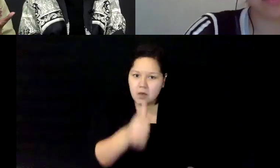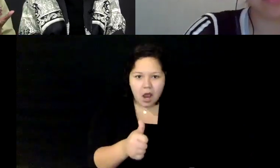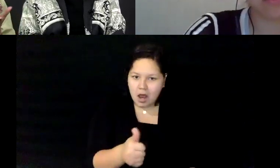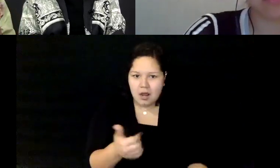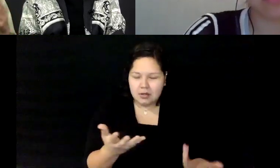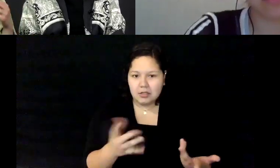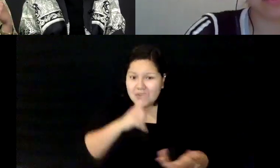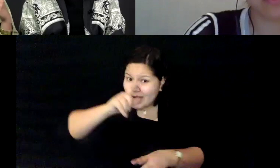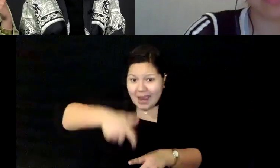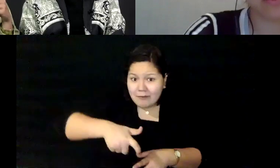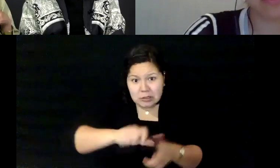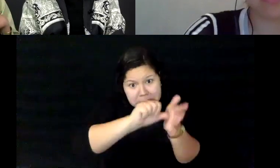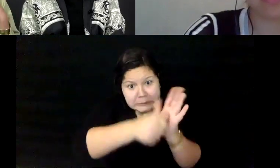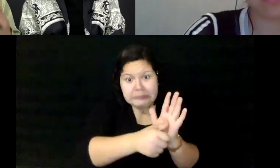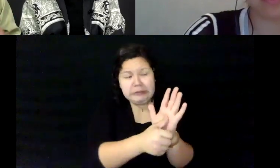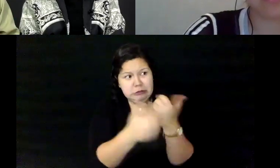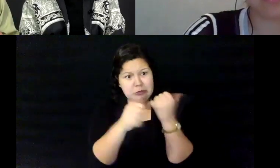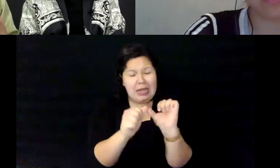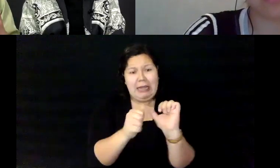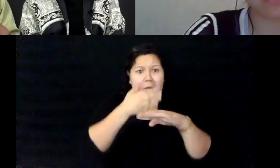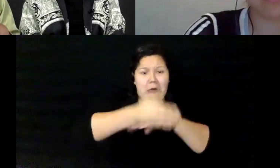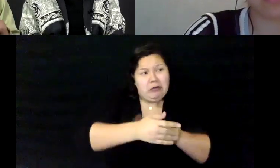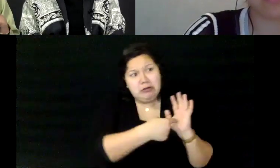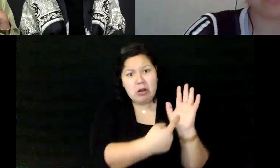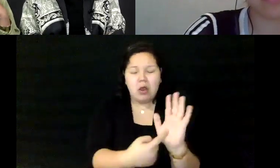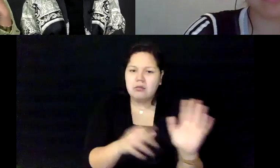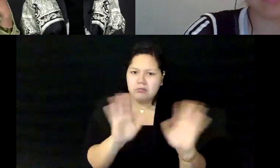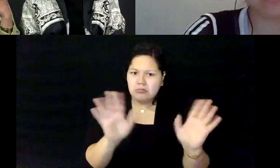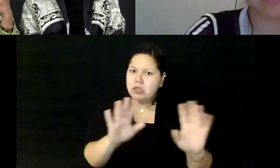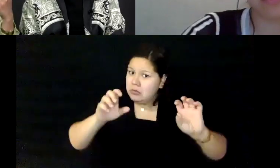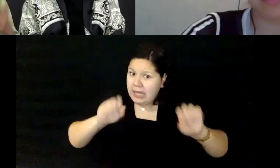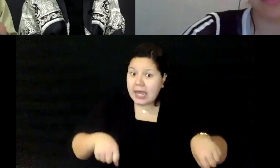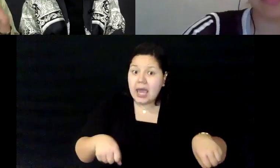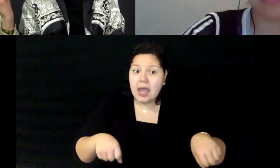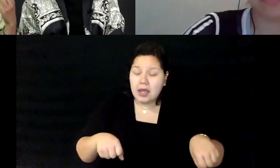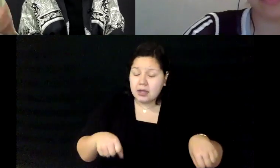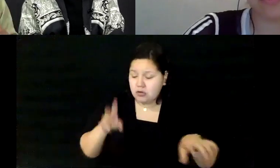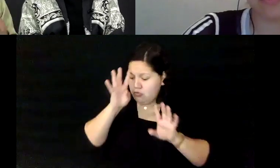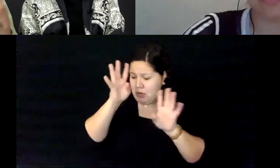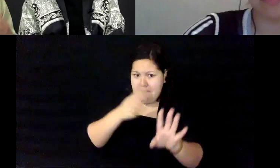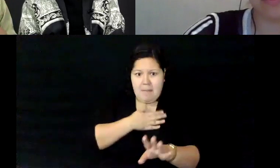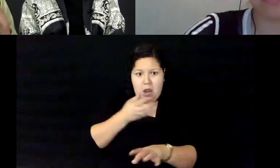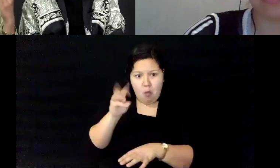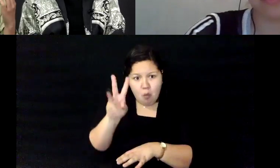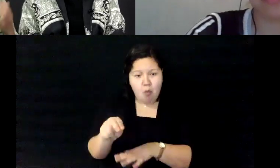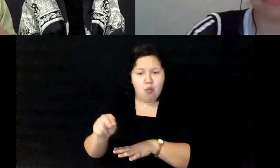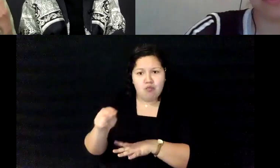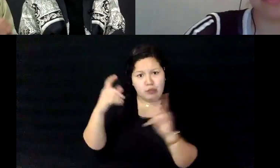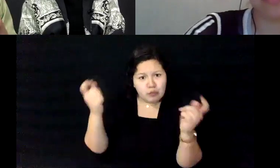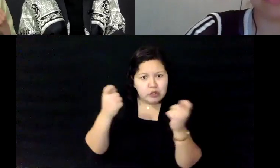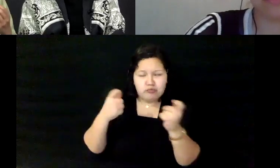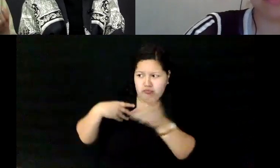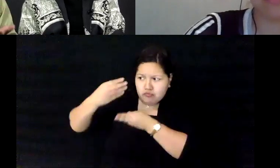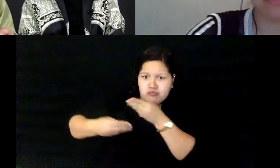you can actually create your own rituals and create your kind of cultural traditions as